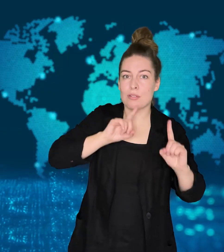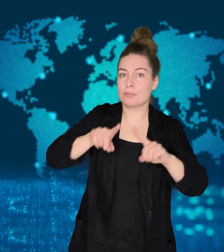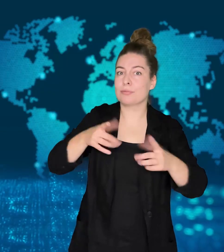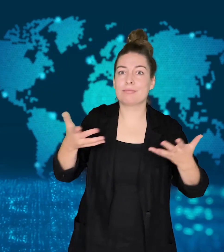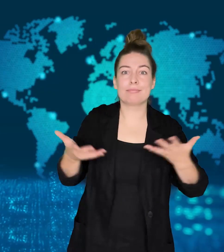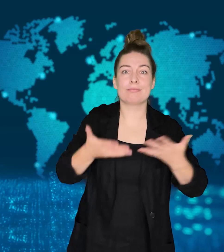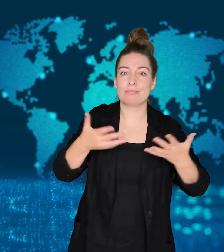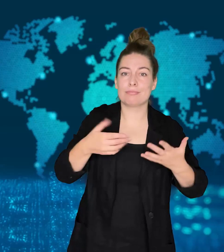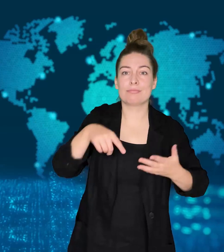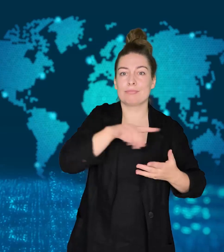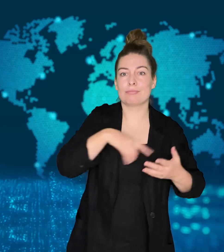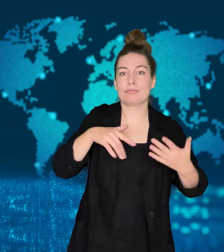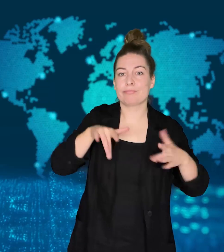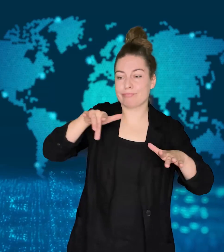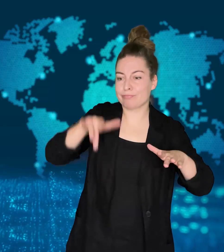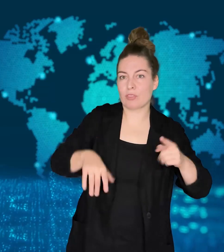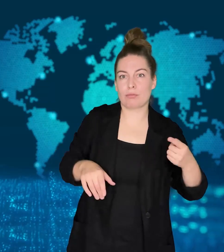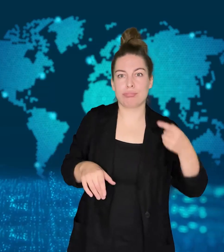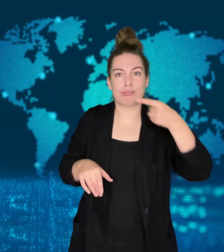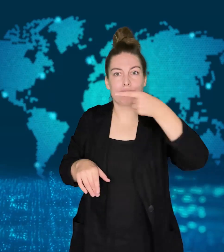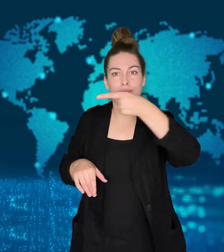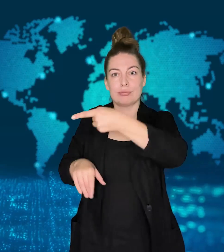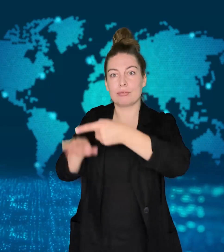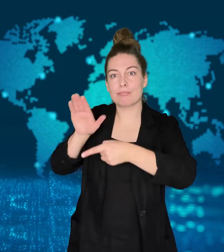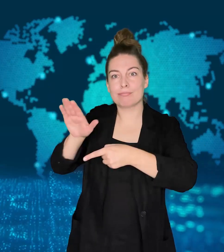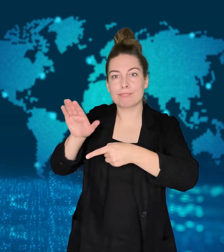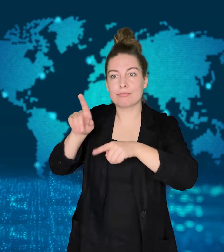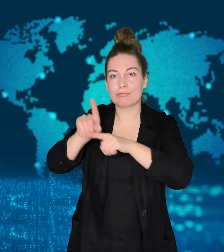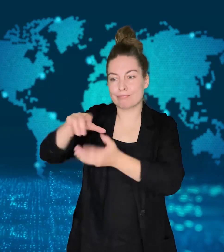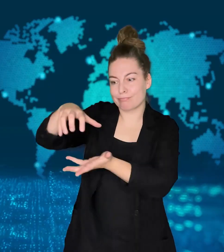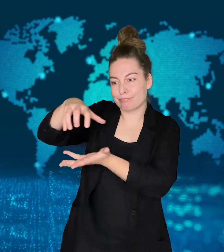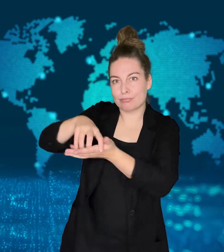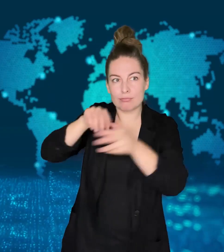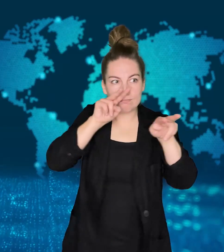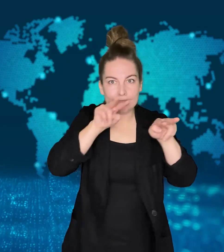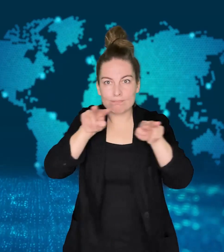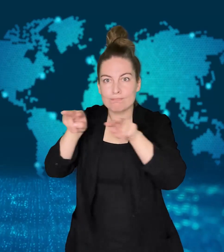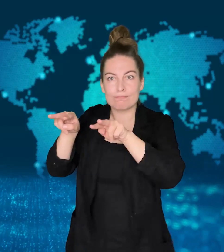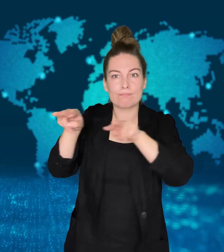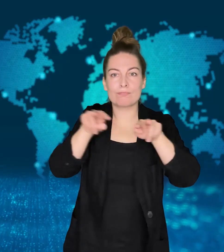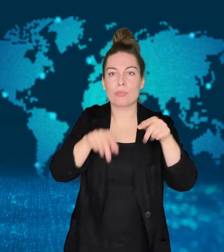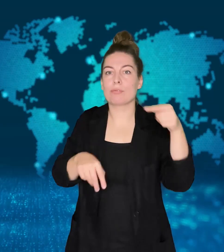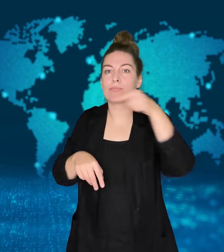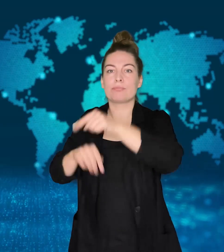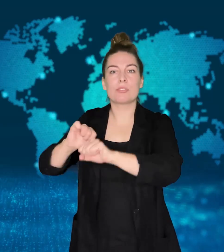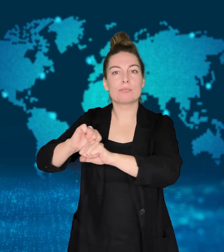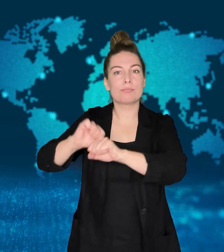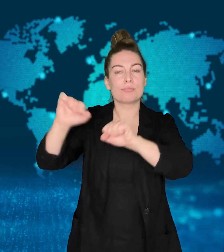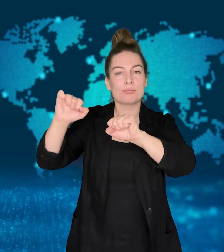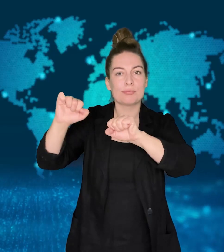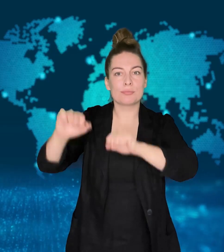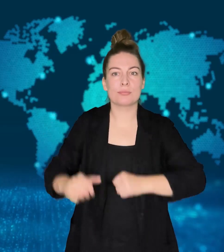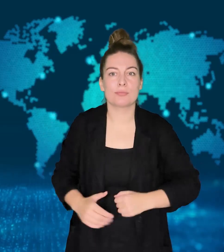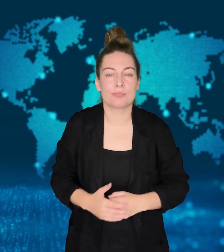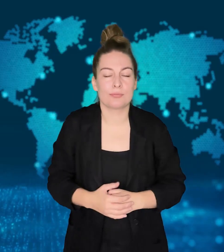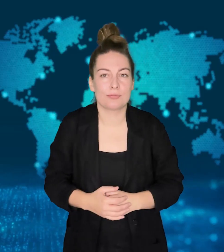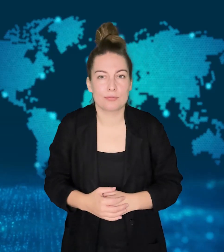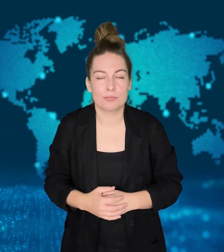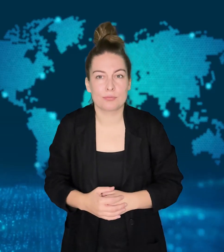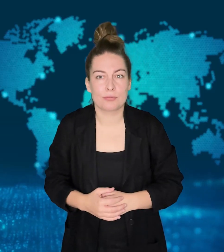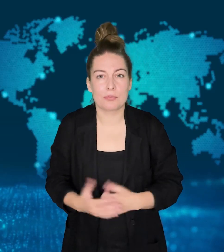Israel responded by hitting a Hezbollah observation post that